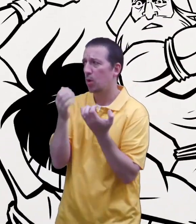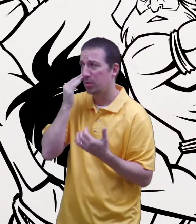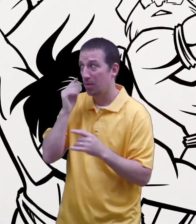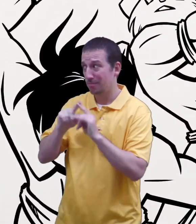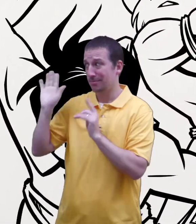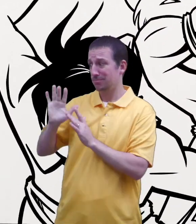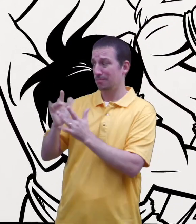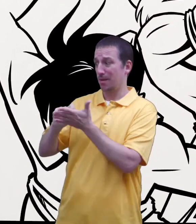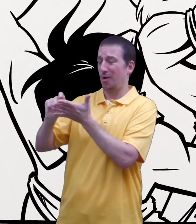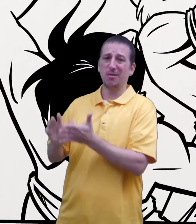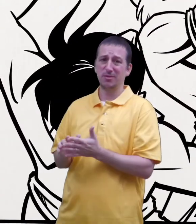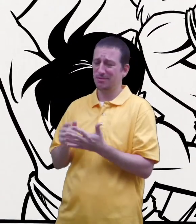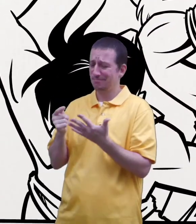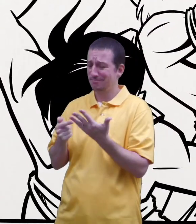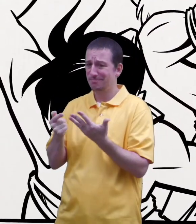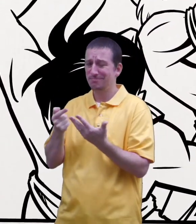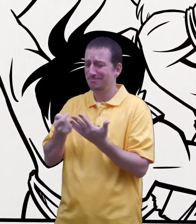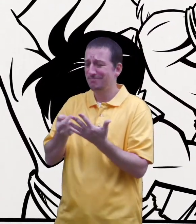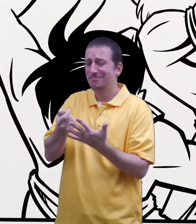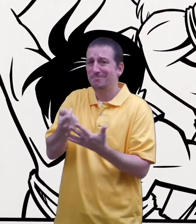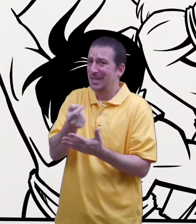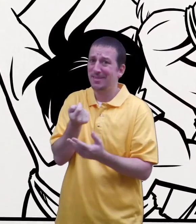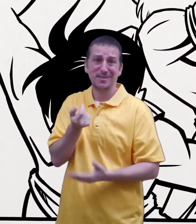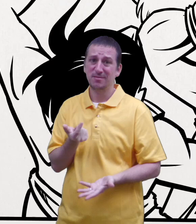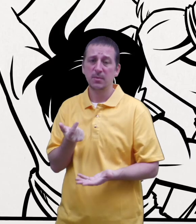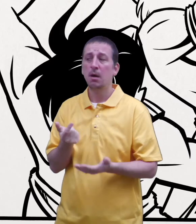to know about these characters. Like they rarely come out